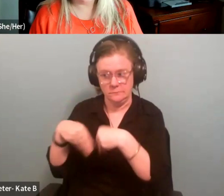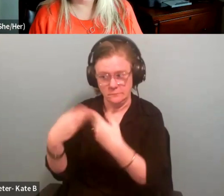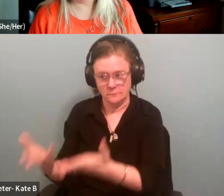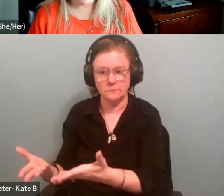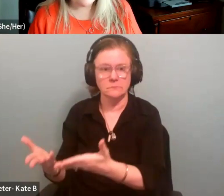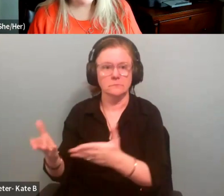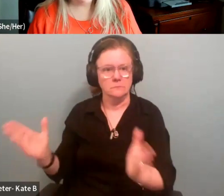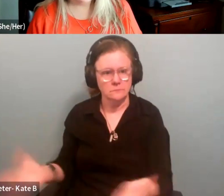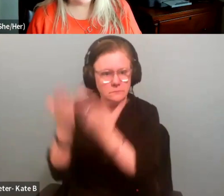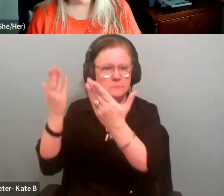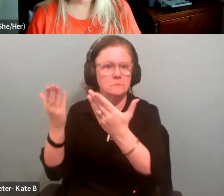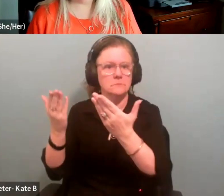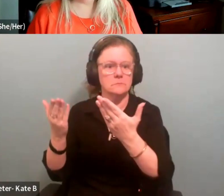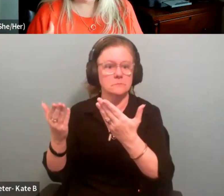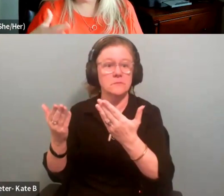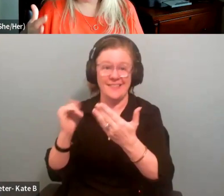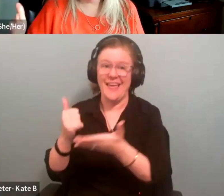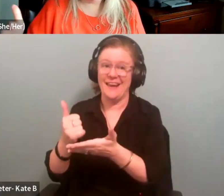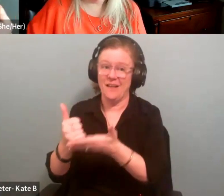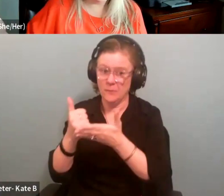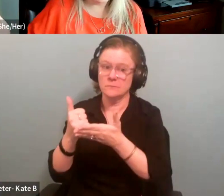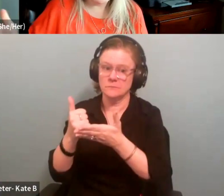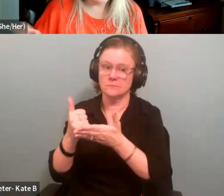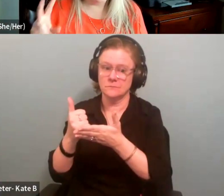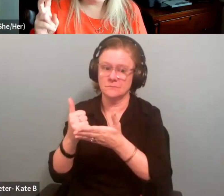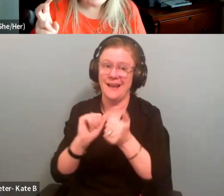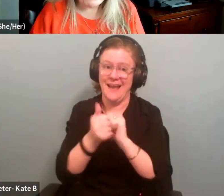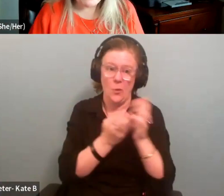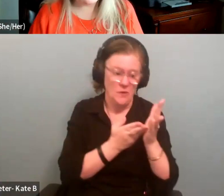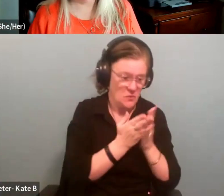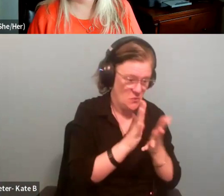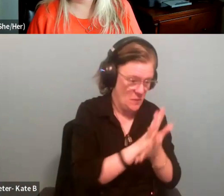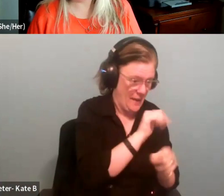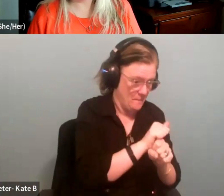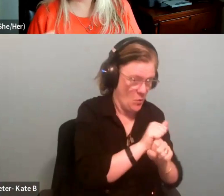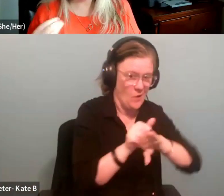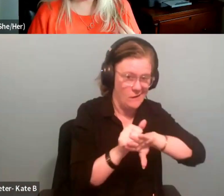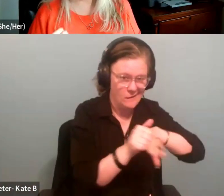long way, in how we get through the paperwork, and what's kind